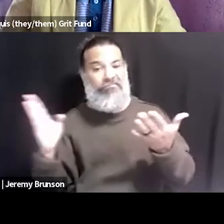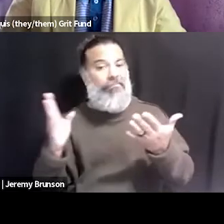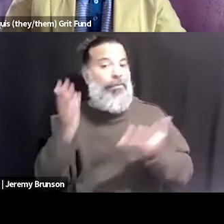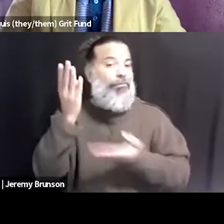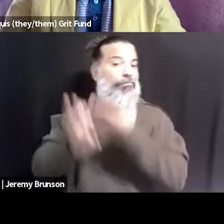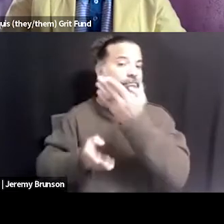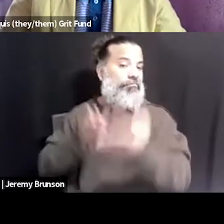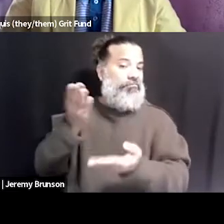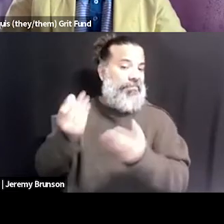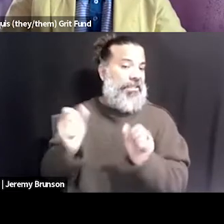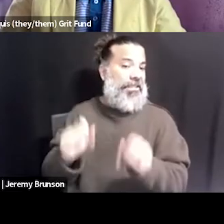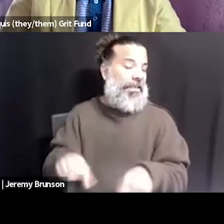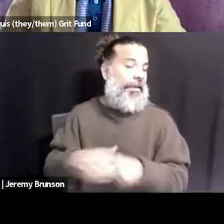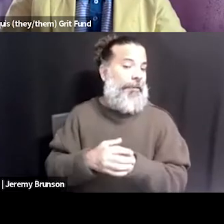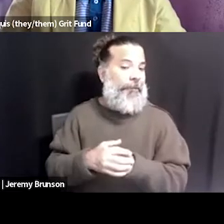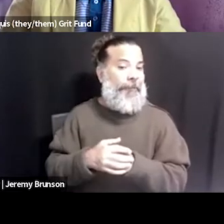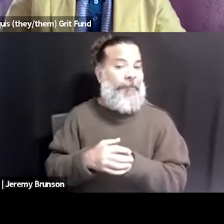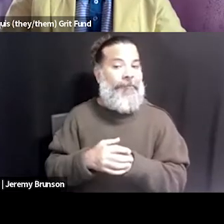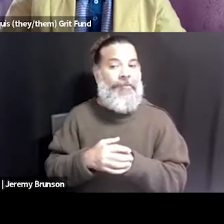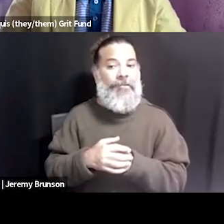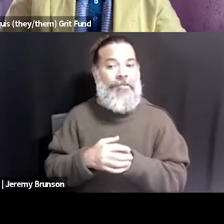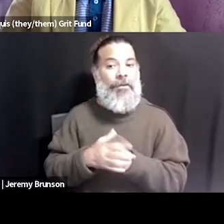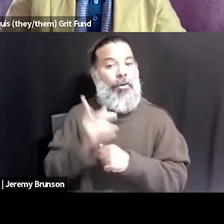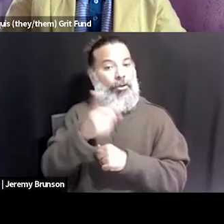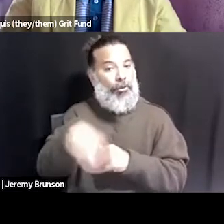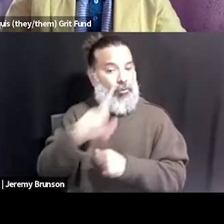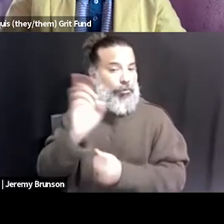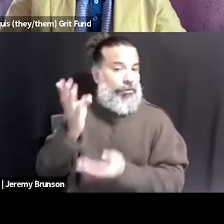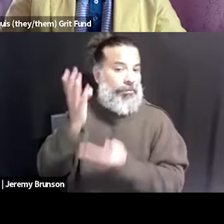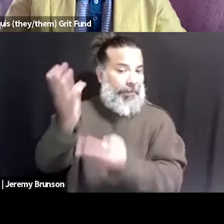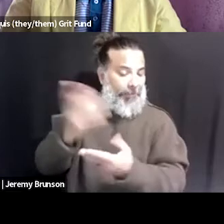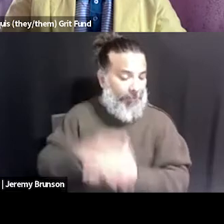We're looking for you to submit to us.